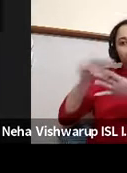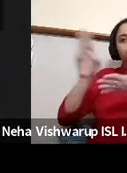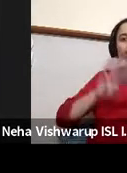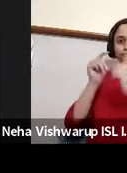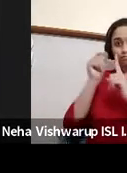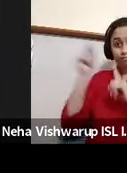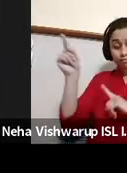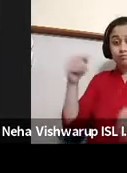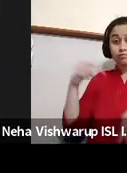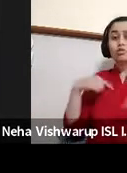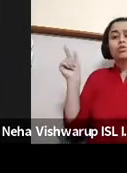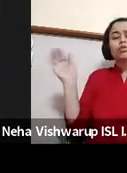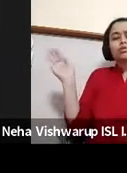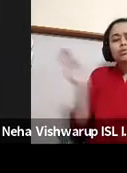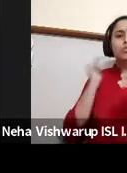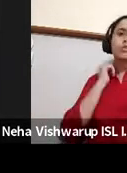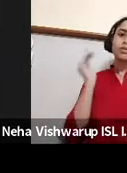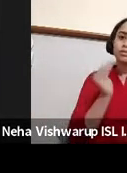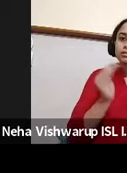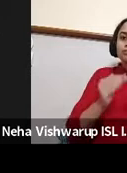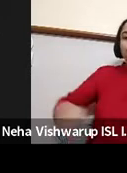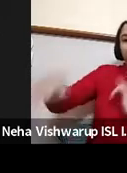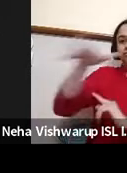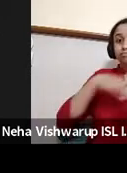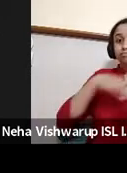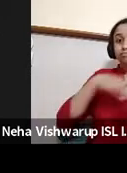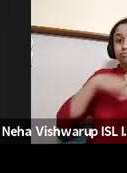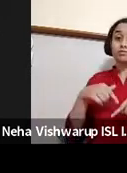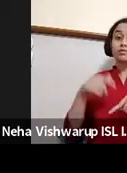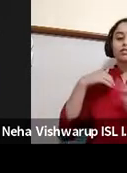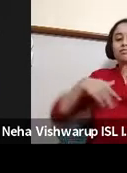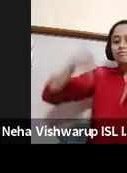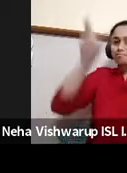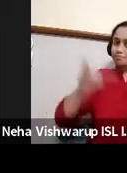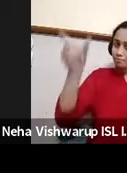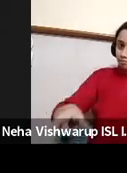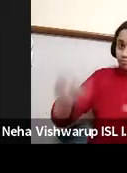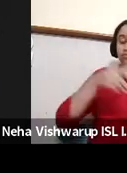villages around it in addition to its local population people from these villages as well as